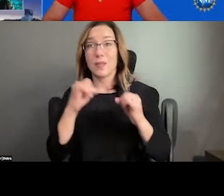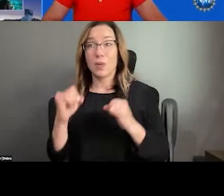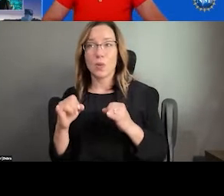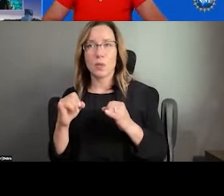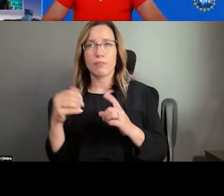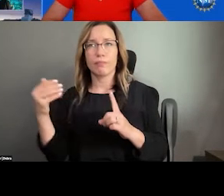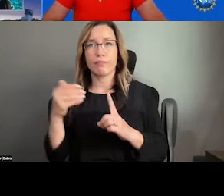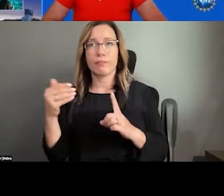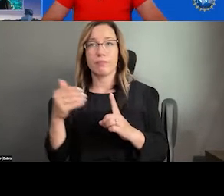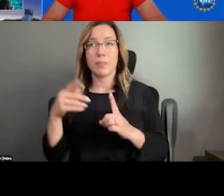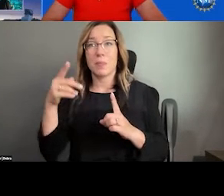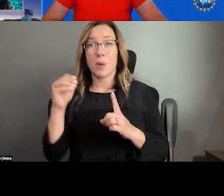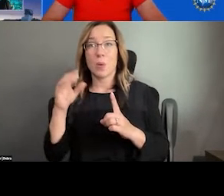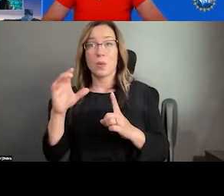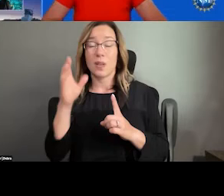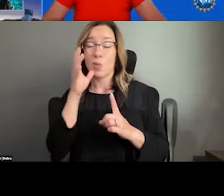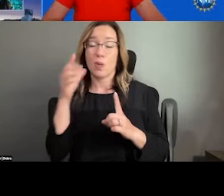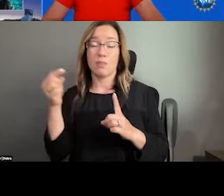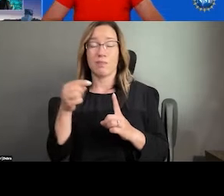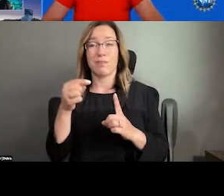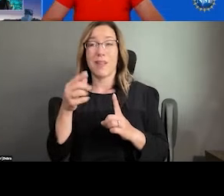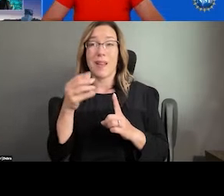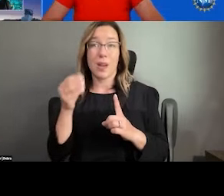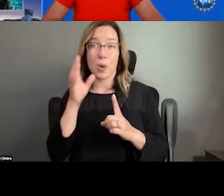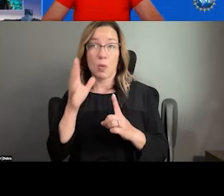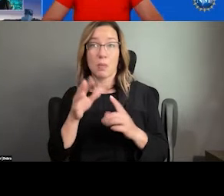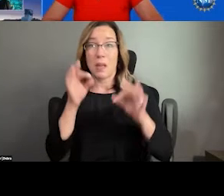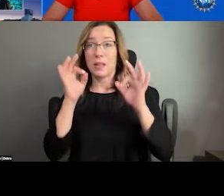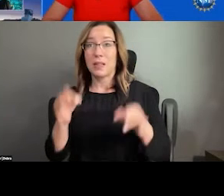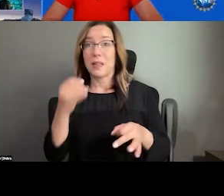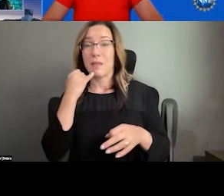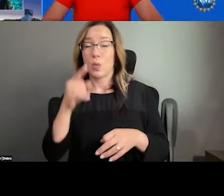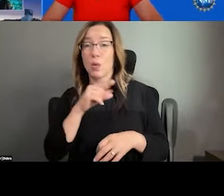ultimately make the decision regarding whether you're eligible or not.